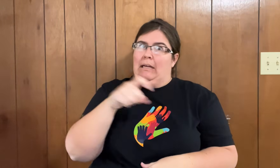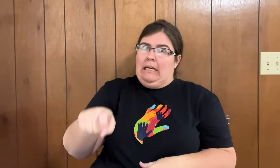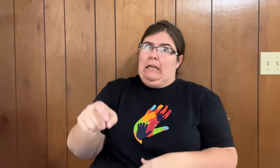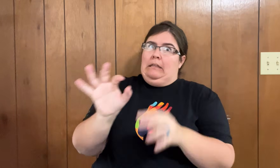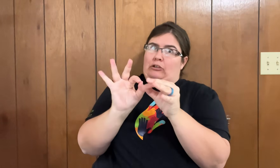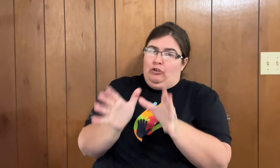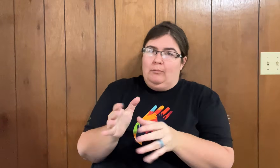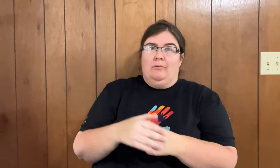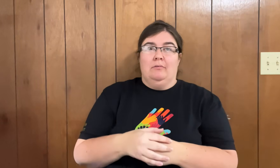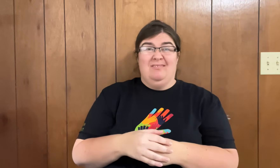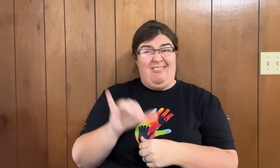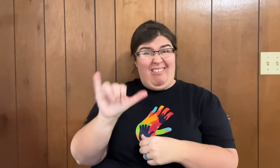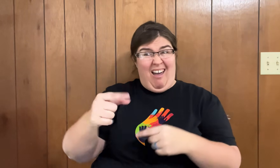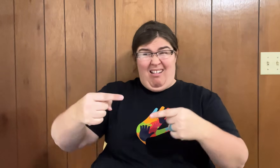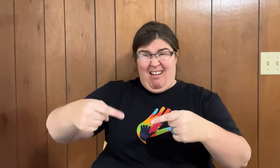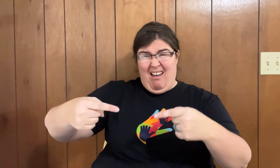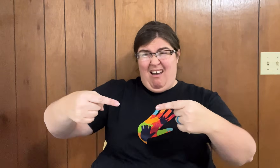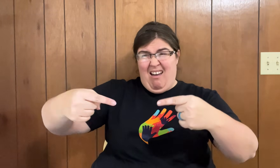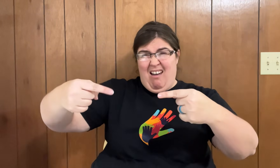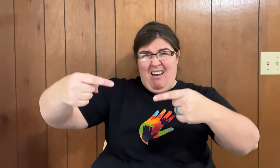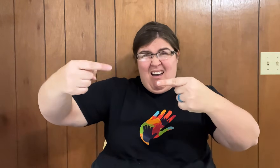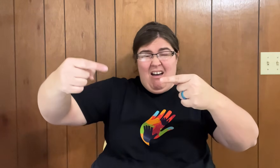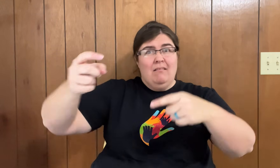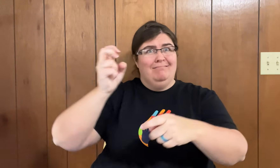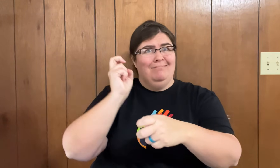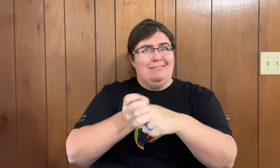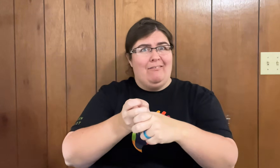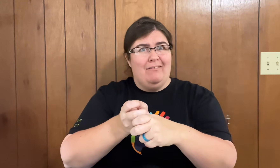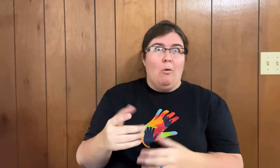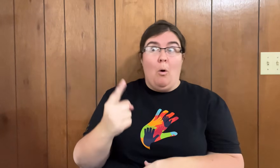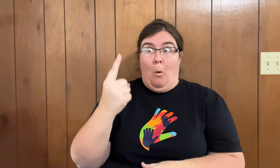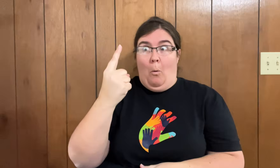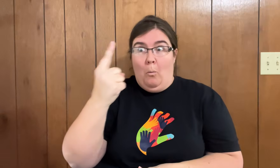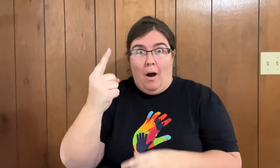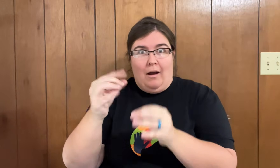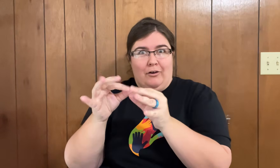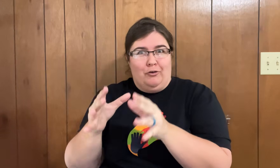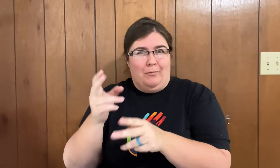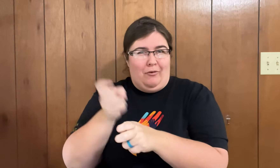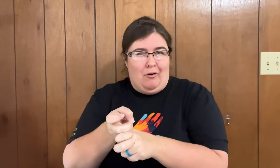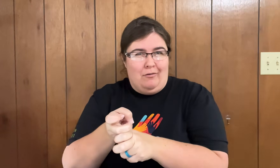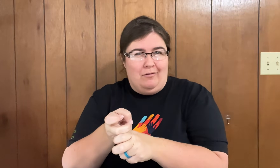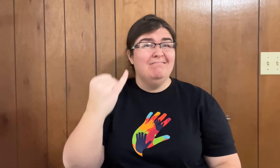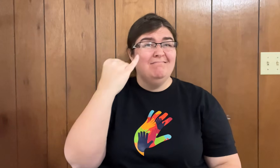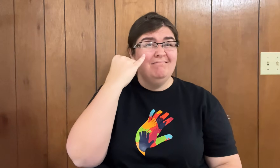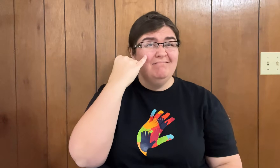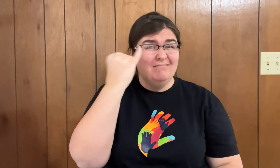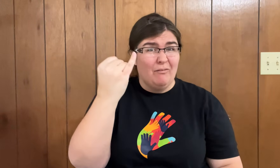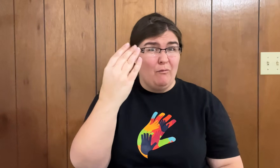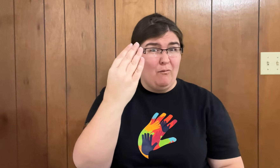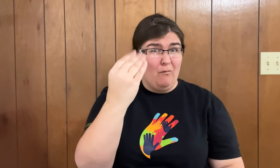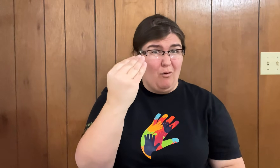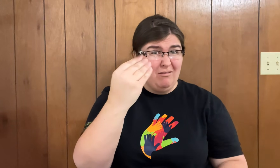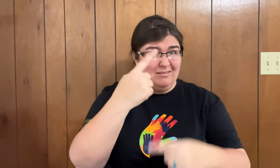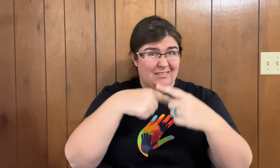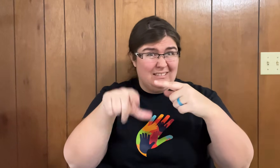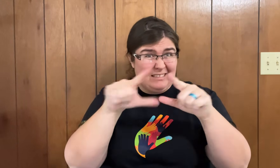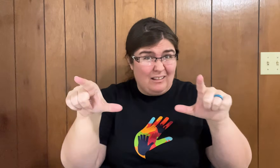very heated with the Deaf community saying, "We need an interpreter!" That discussion is heated, it's tough. It's hard enough to get one interpreter,